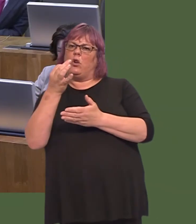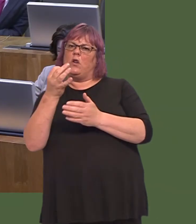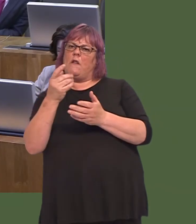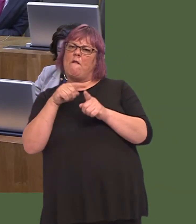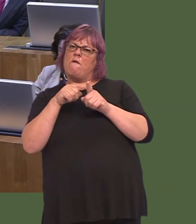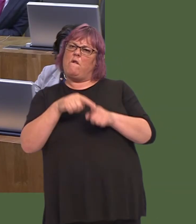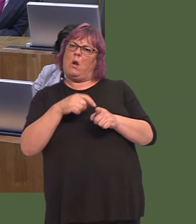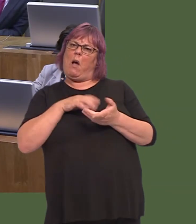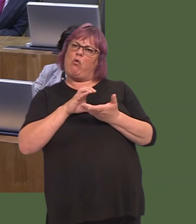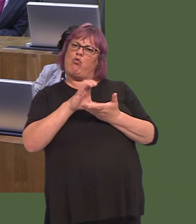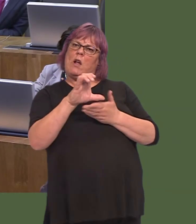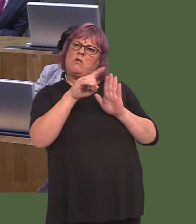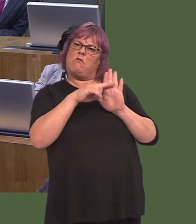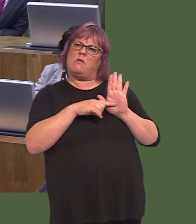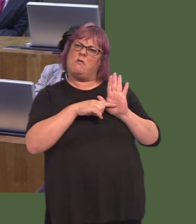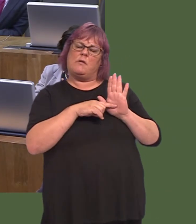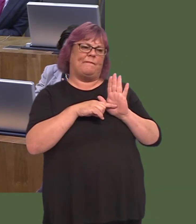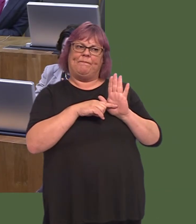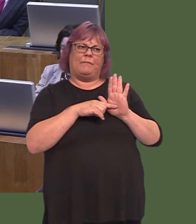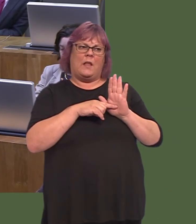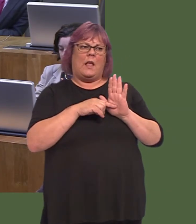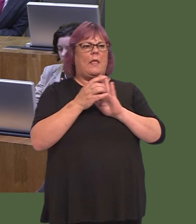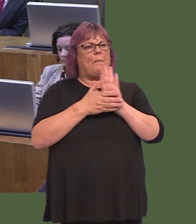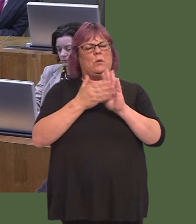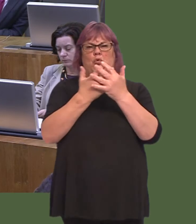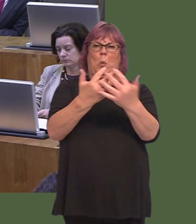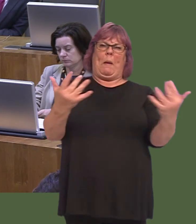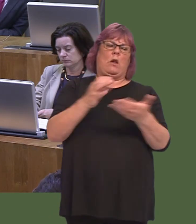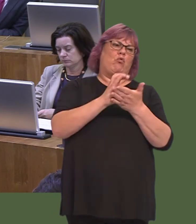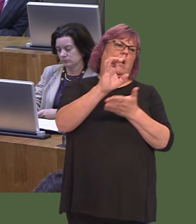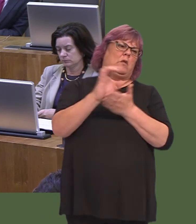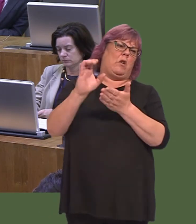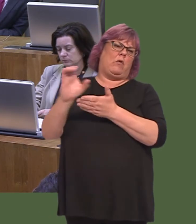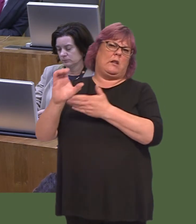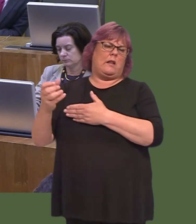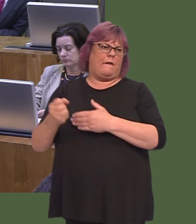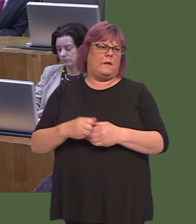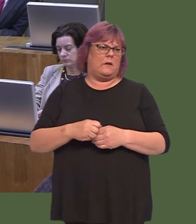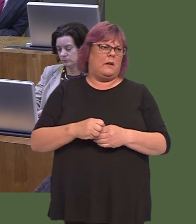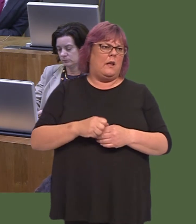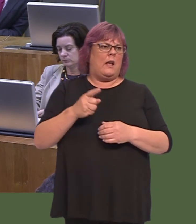Now, that can lead to a proliferation of grant schemes in time, and the work that's ongoing